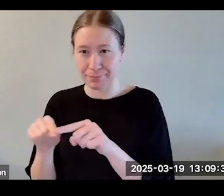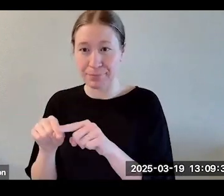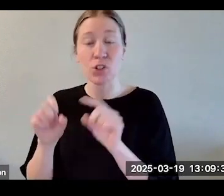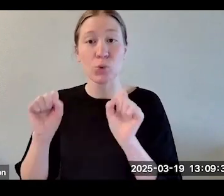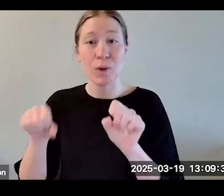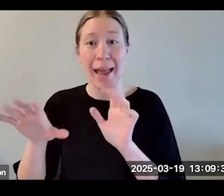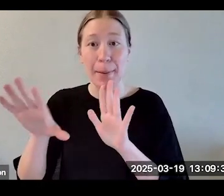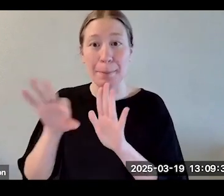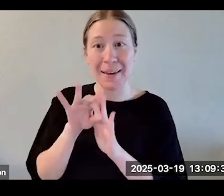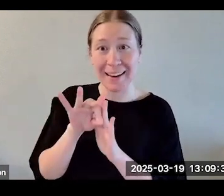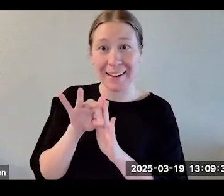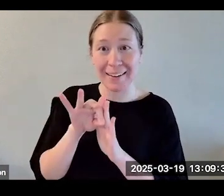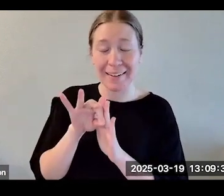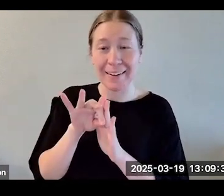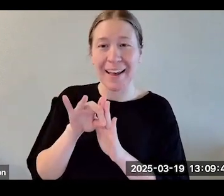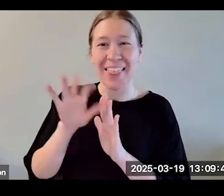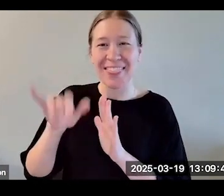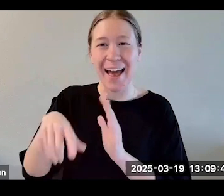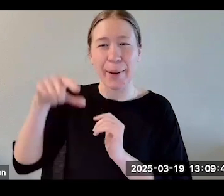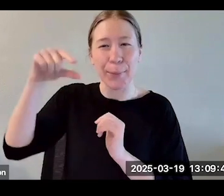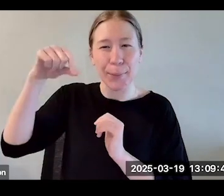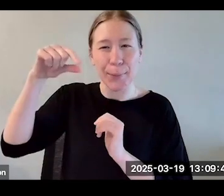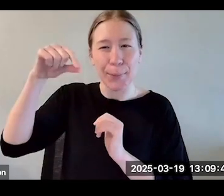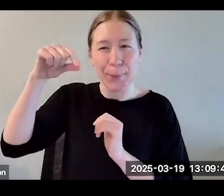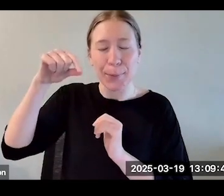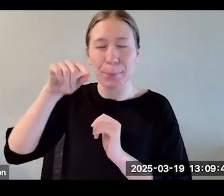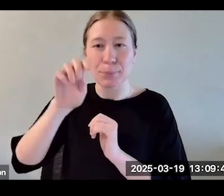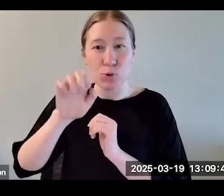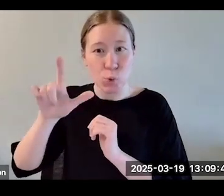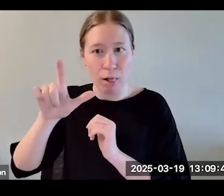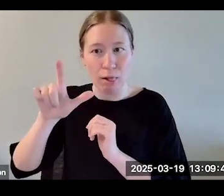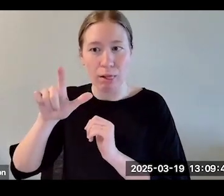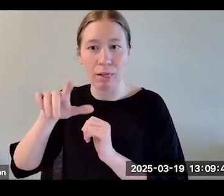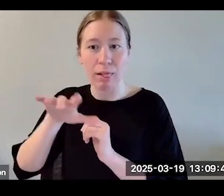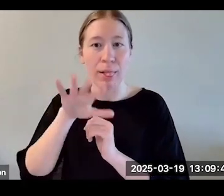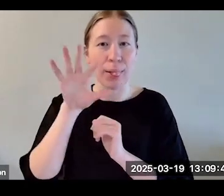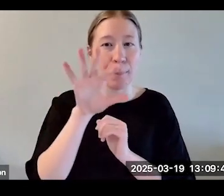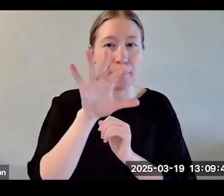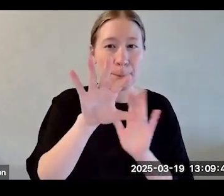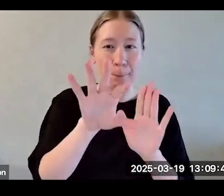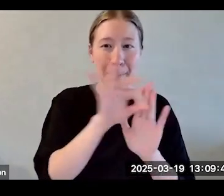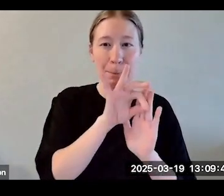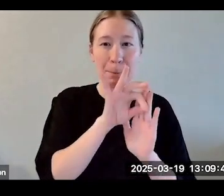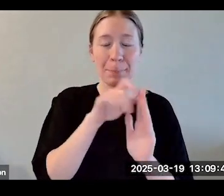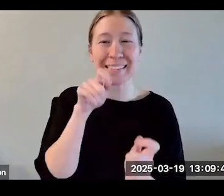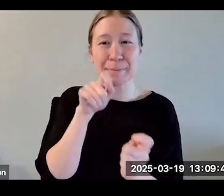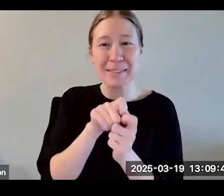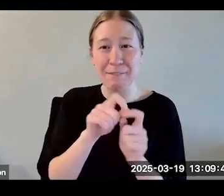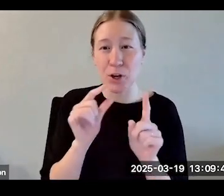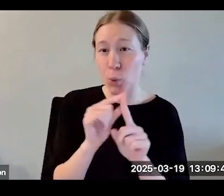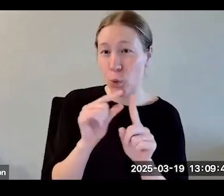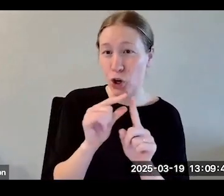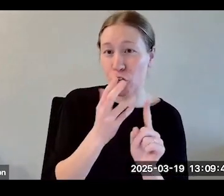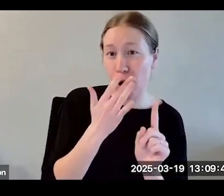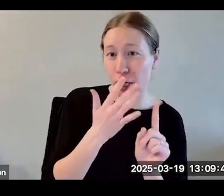and you can use the little eyedrop, or the eyedropper feature in order to select the text color. And then you can select the background color,